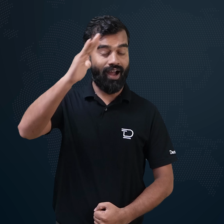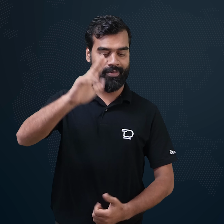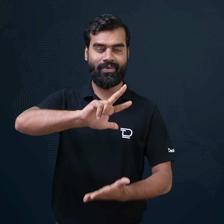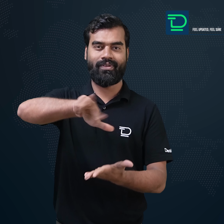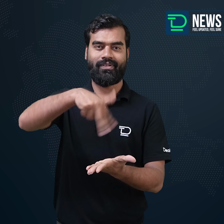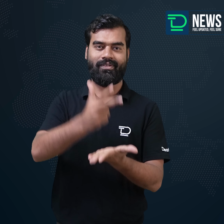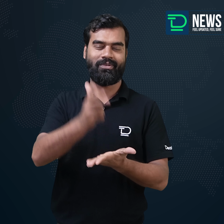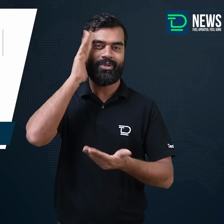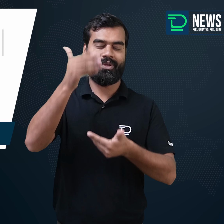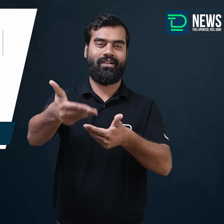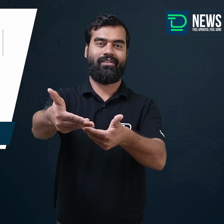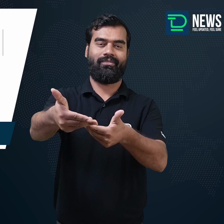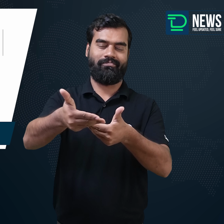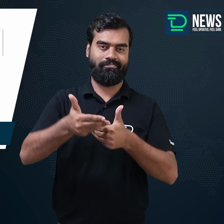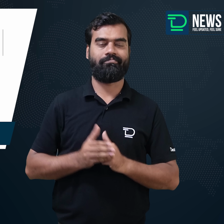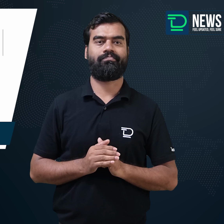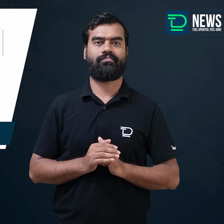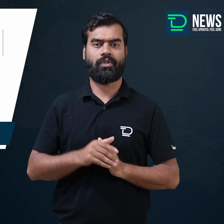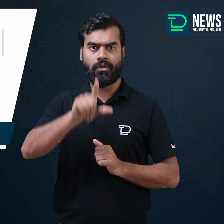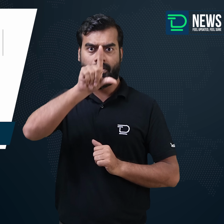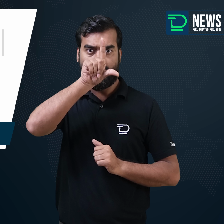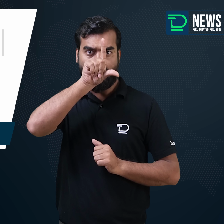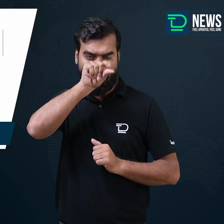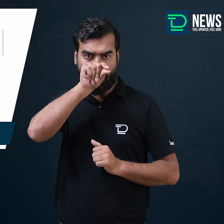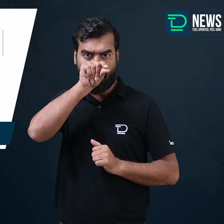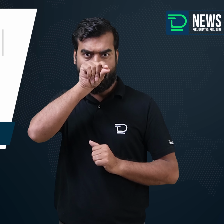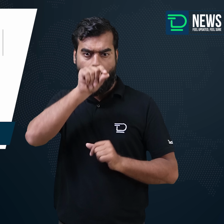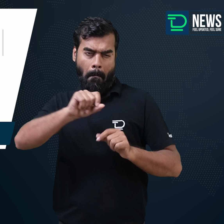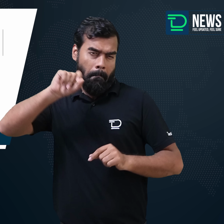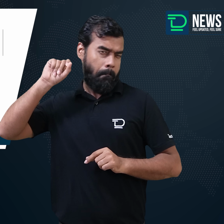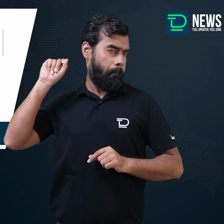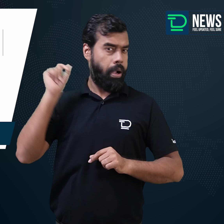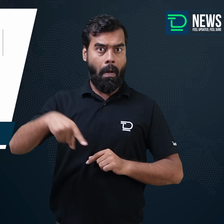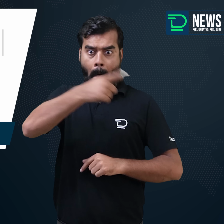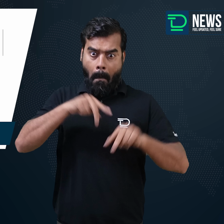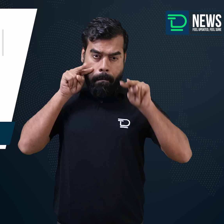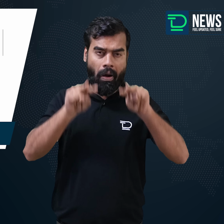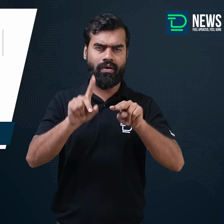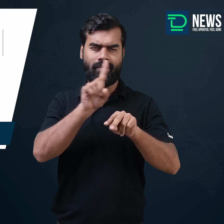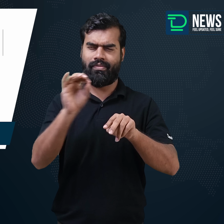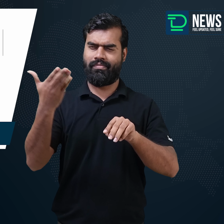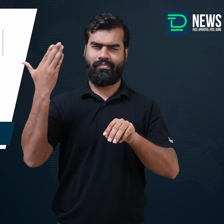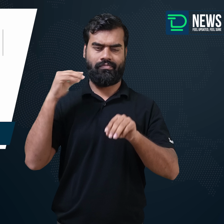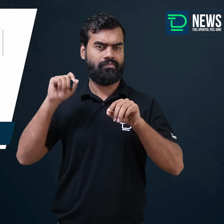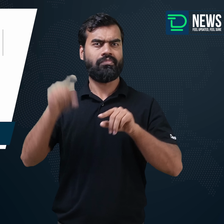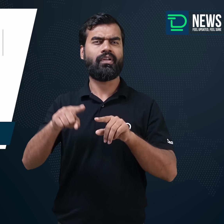Hi and welcome to Deaf Talks, We have seen for the past one weeks that